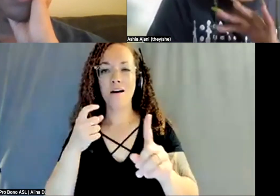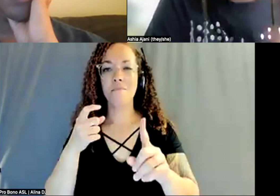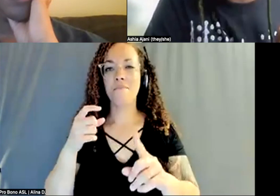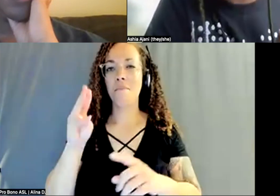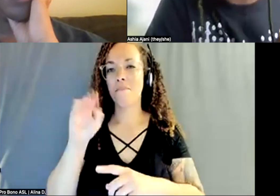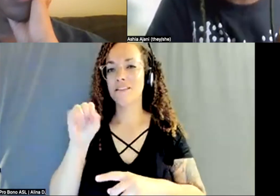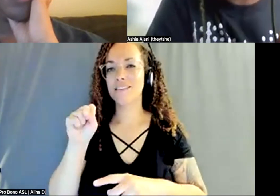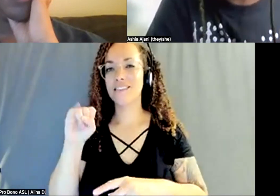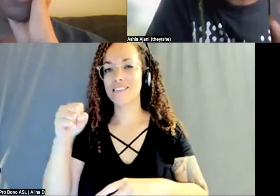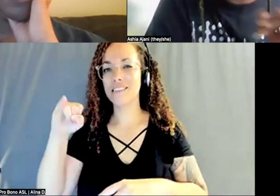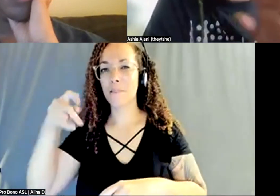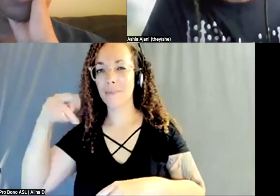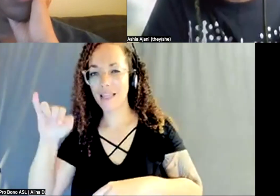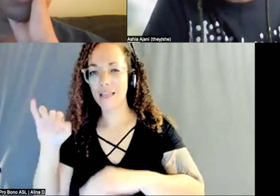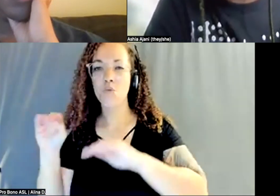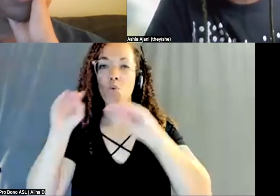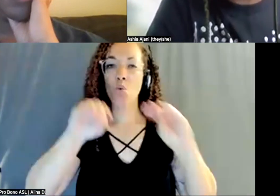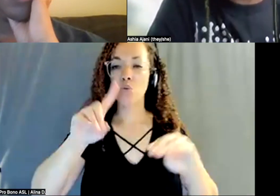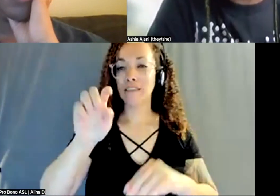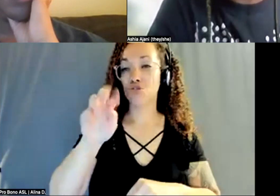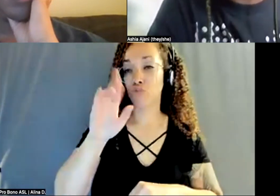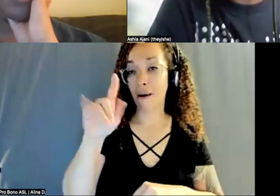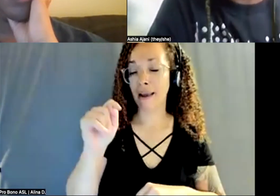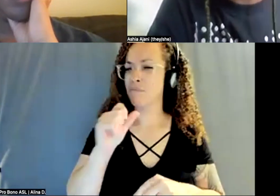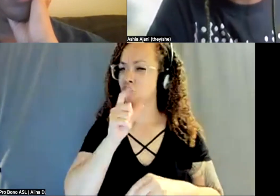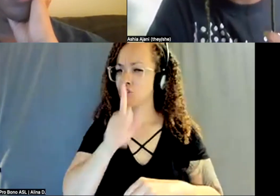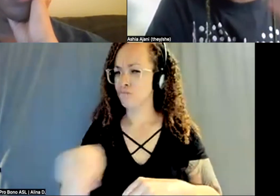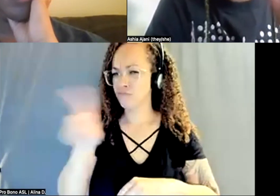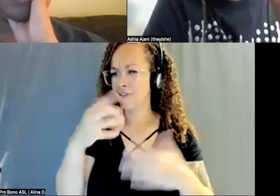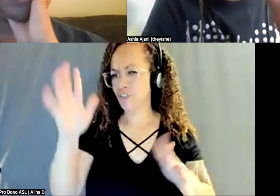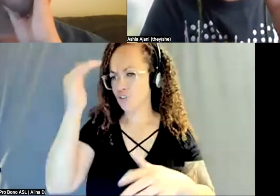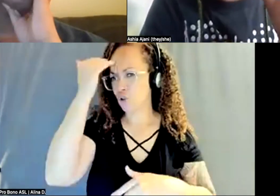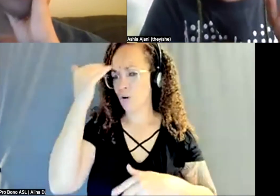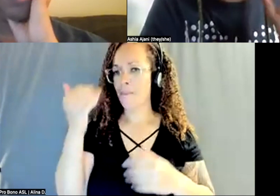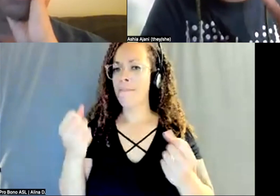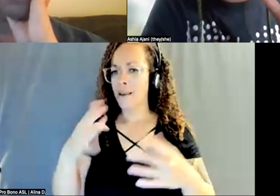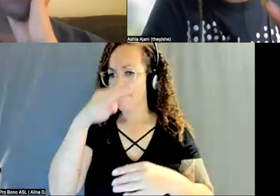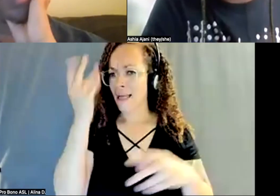middle class Black folks moving out to Denver in the 70s, like 70s-90s, there was a big boom.